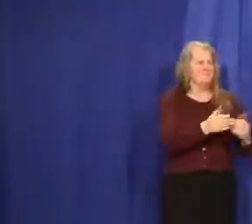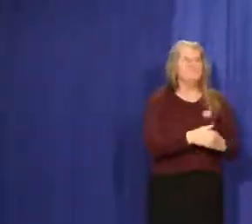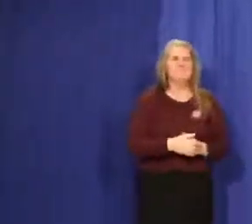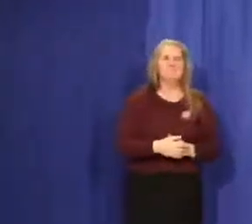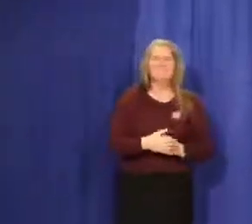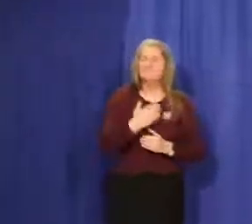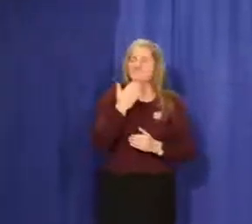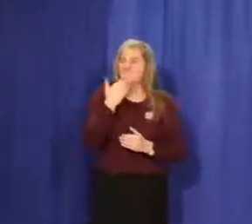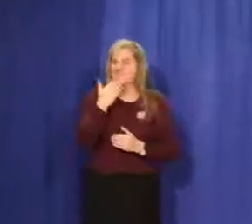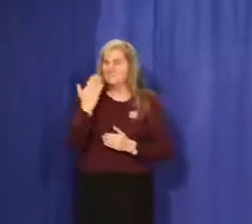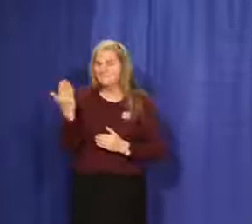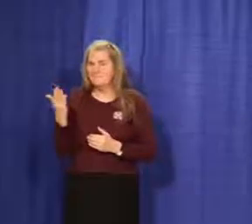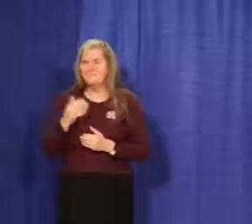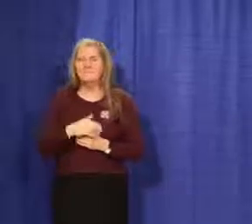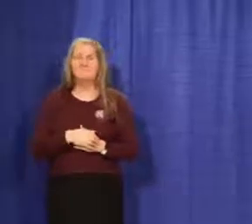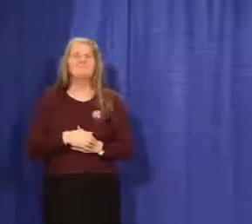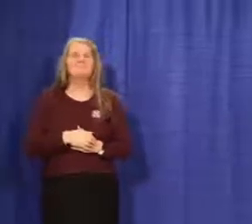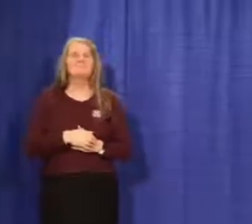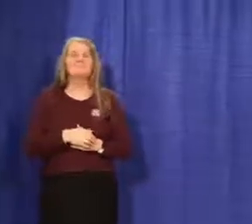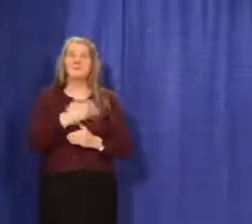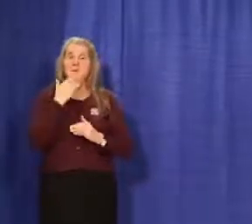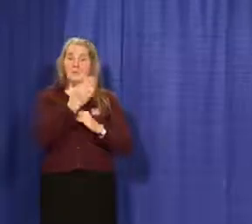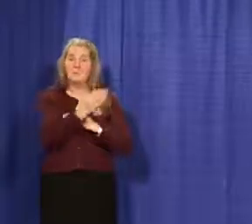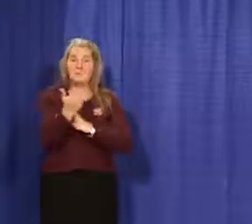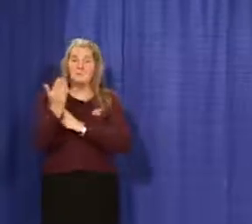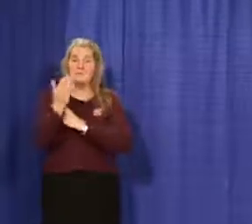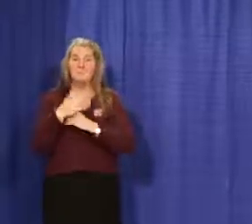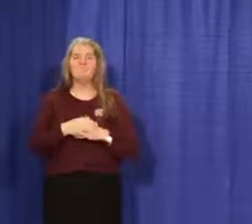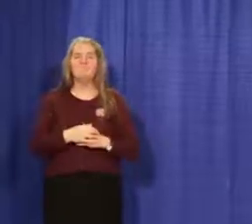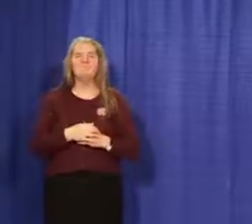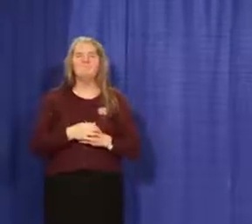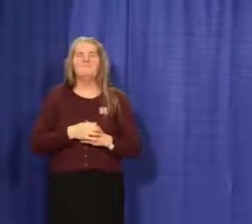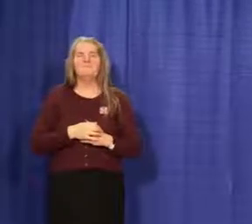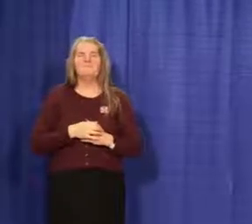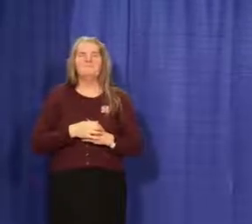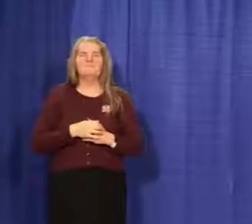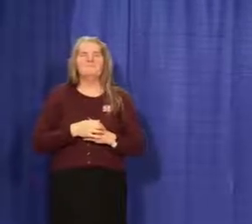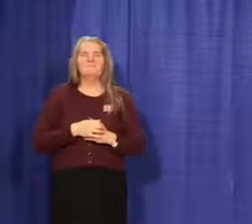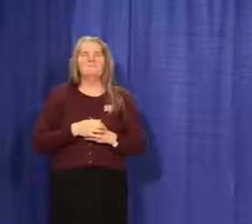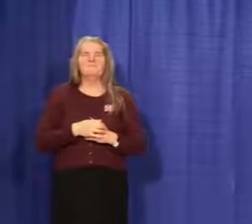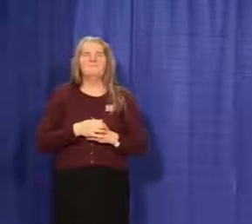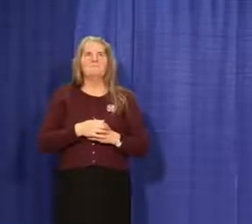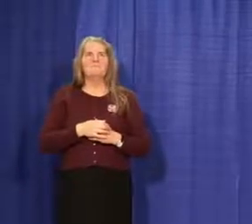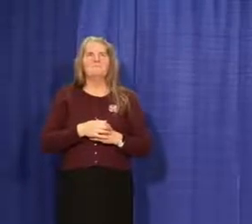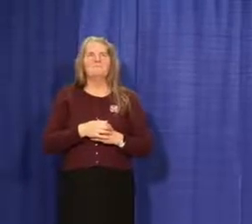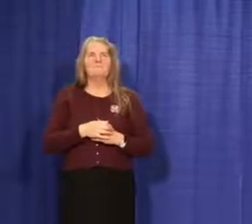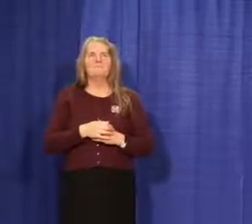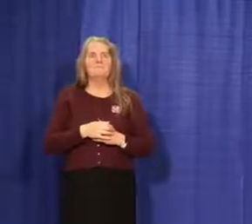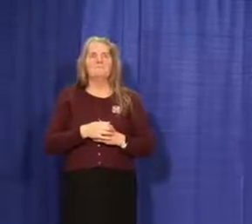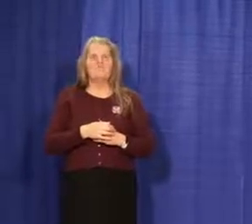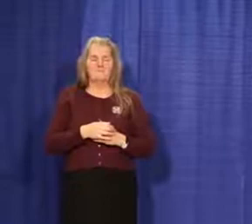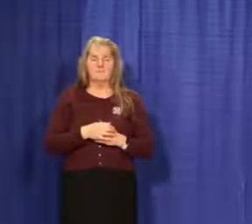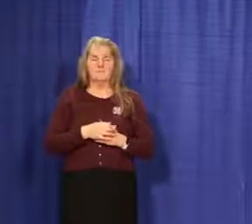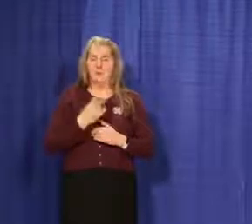Thank you, Premier Silver. Good morning.